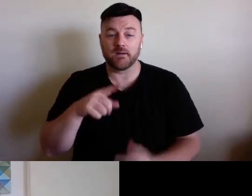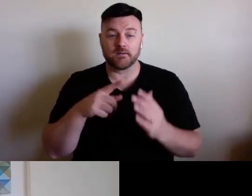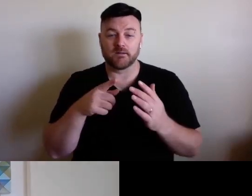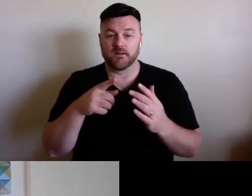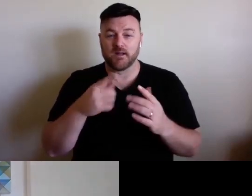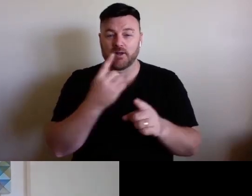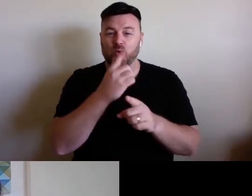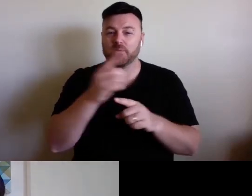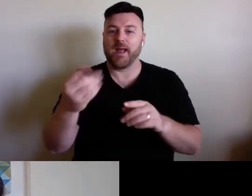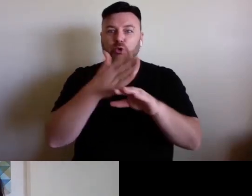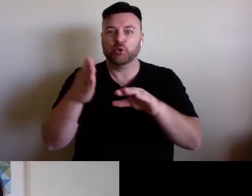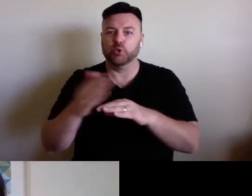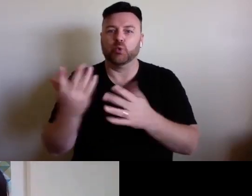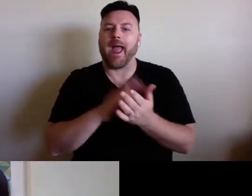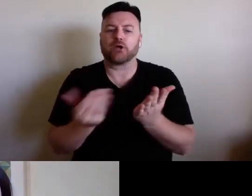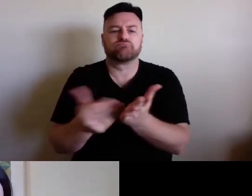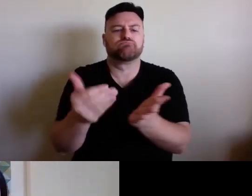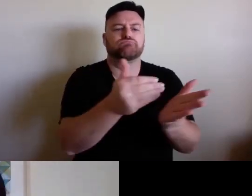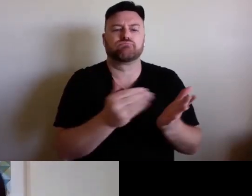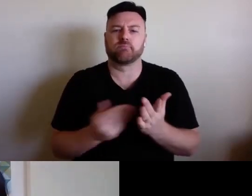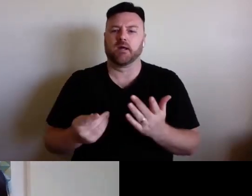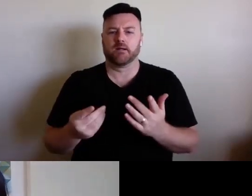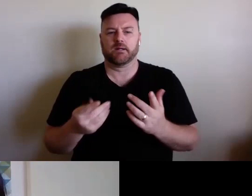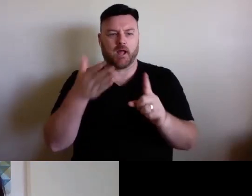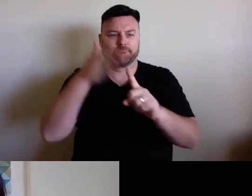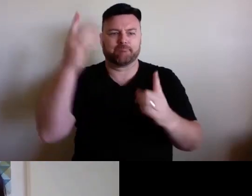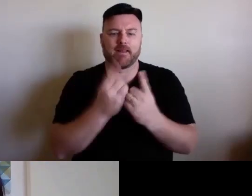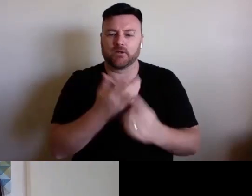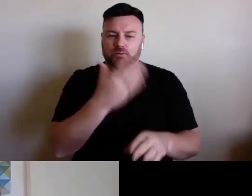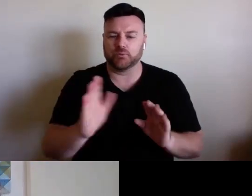what people come up with. Alright. So if you don't mind, if maybe we